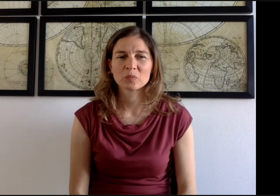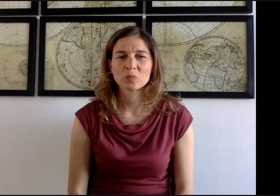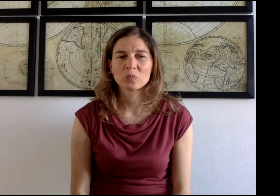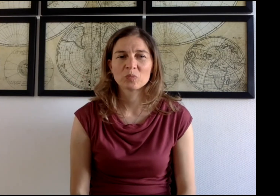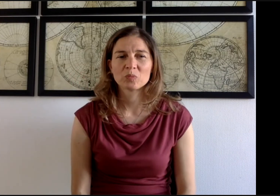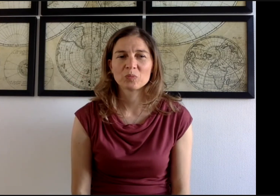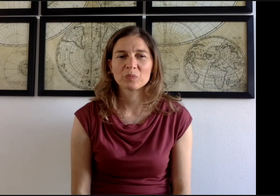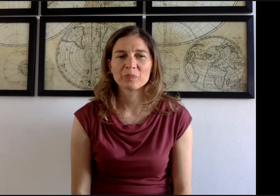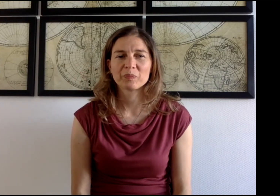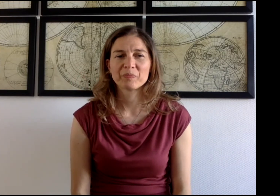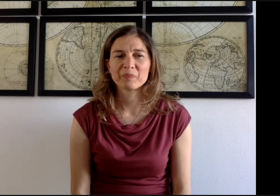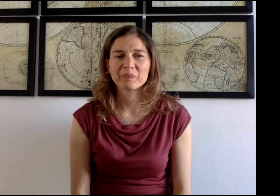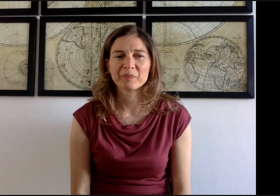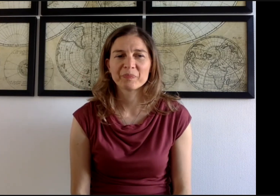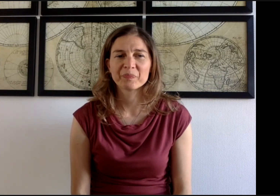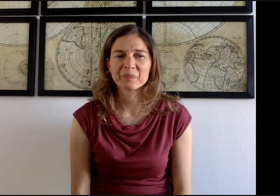ANDRÃ‰: We can't hear you anymore.